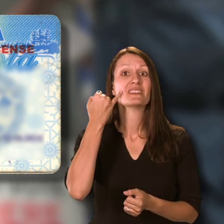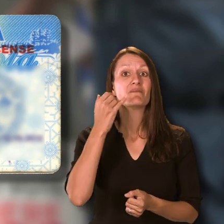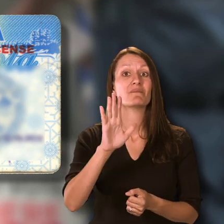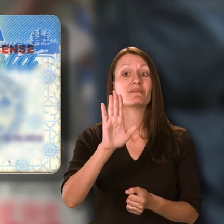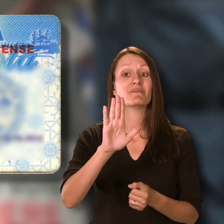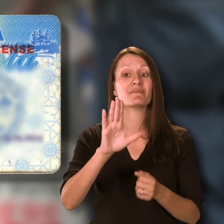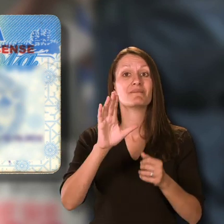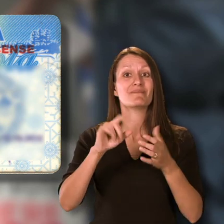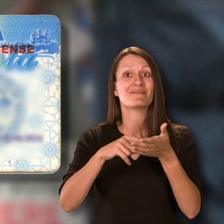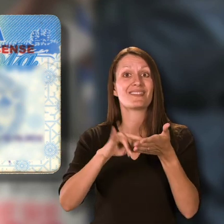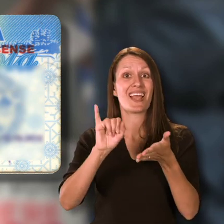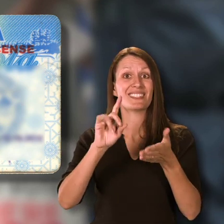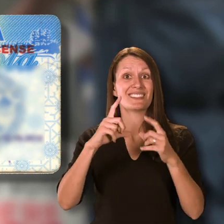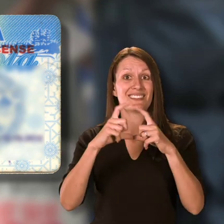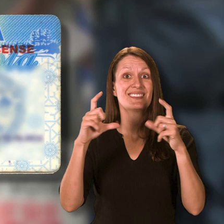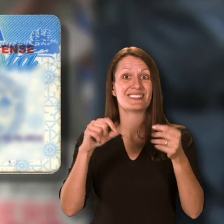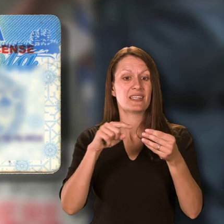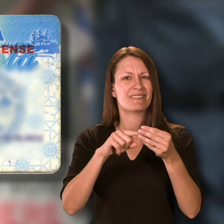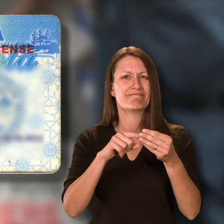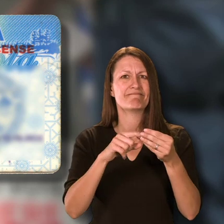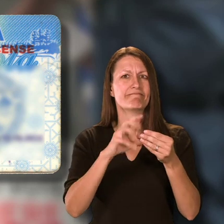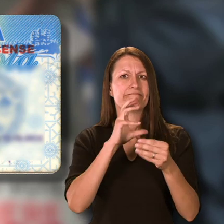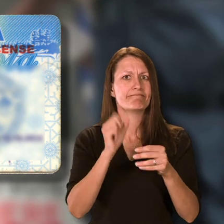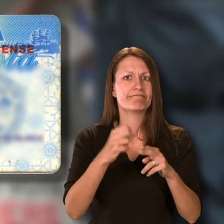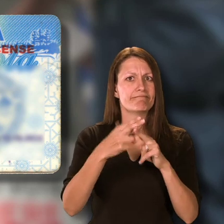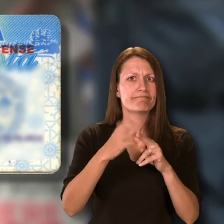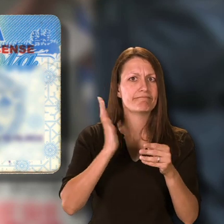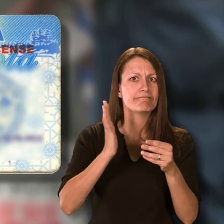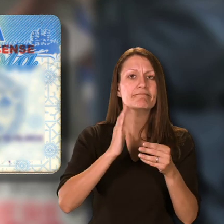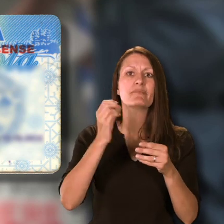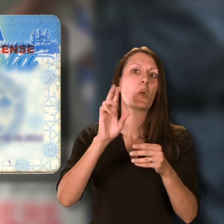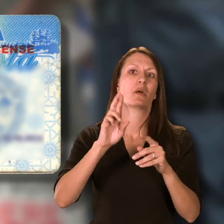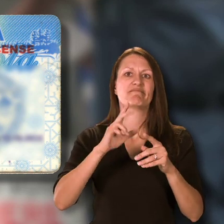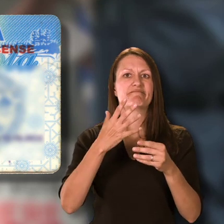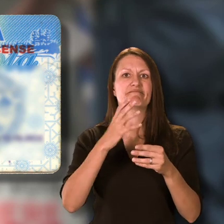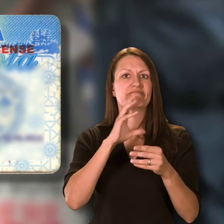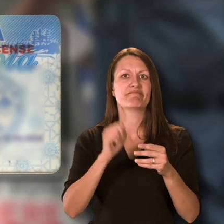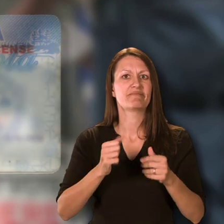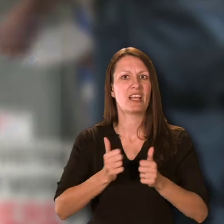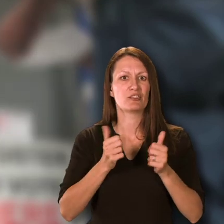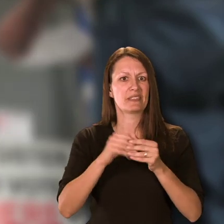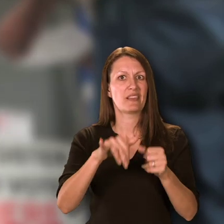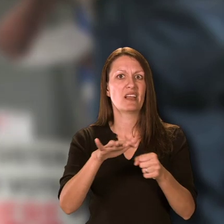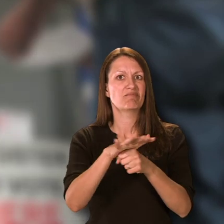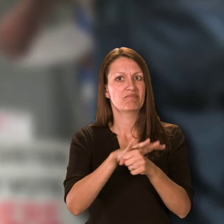If your photo ID doesn't include your current name and an address in the precinct,